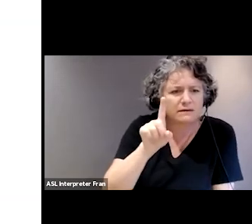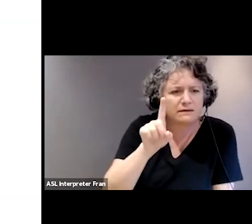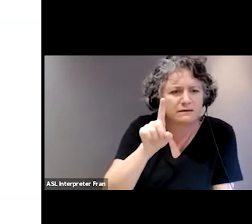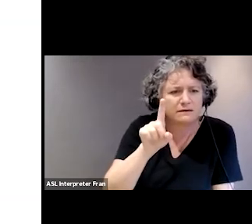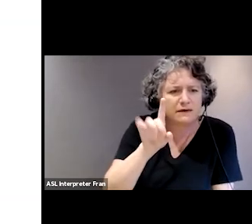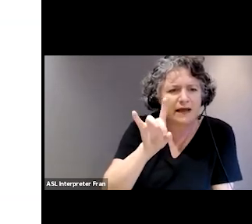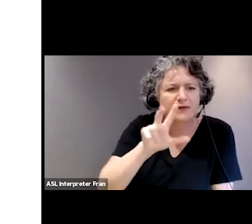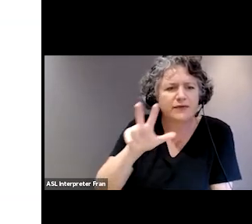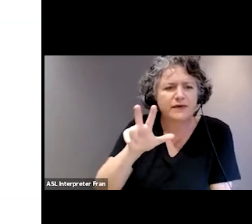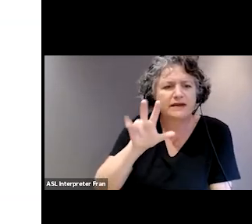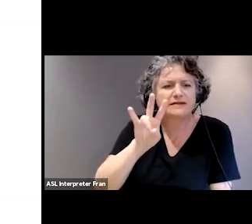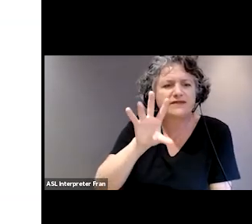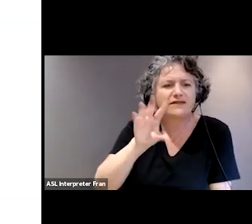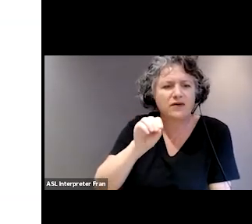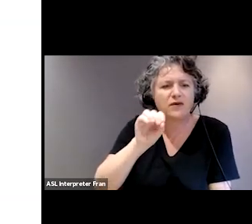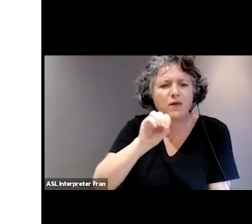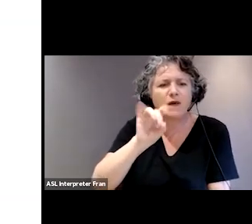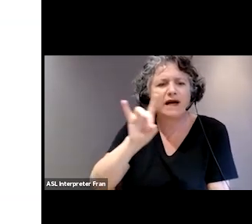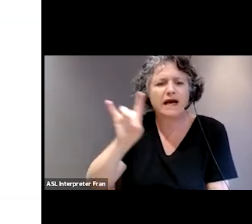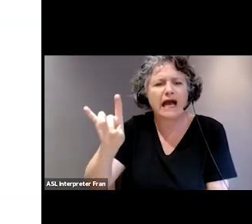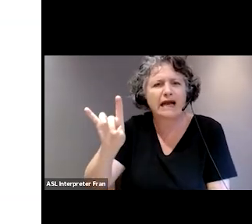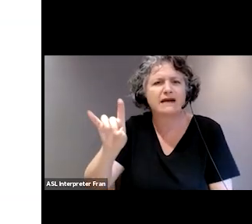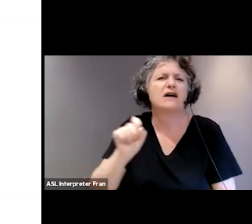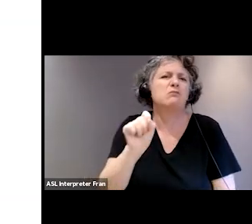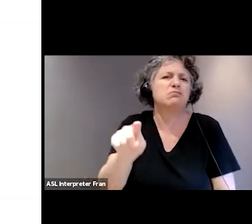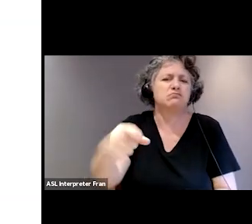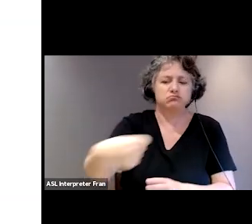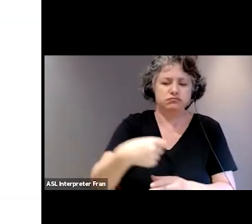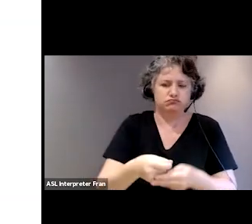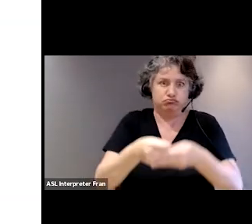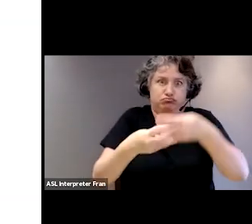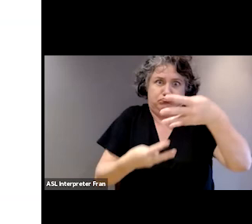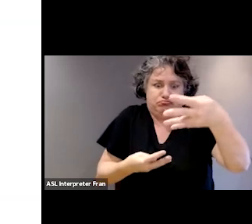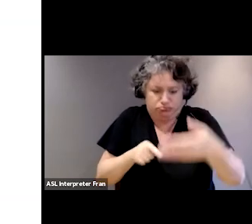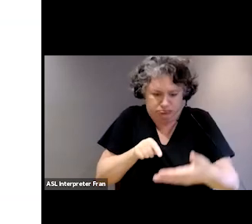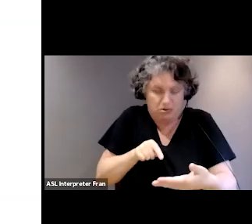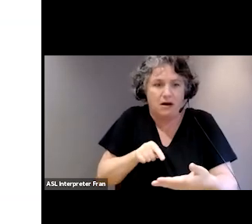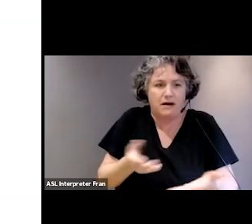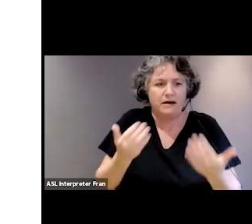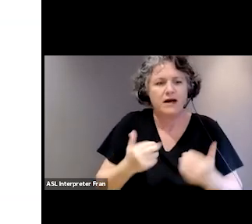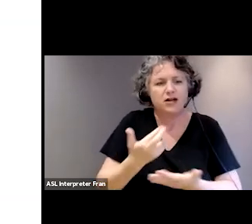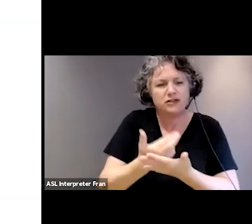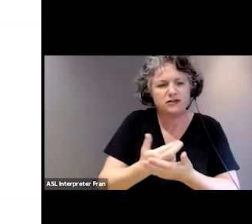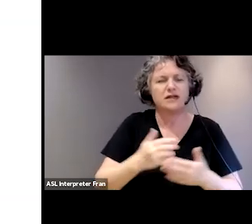, we can definitely call for more information or to figure out what announcements are coming from the province and what is happening next. Around November 15 we will be